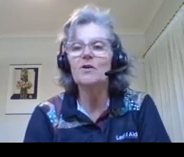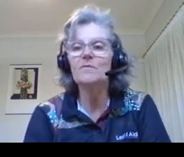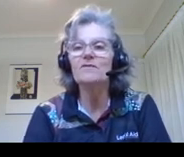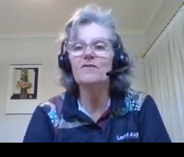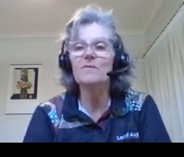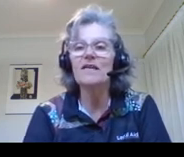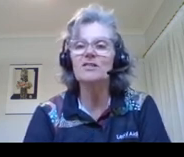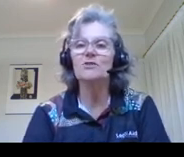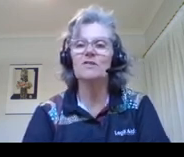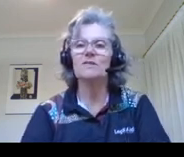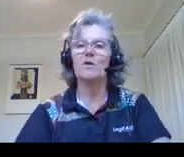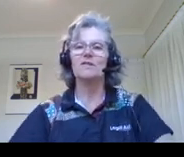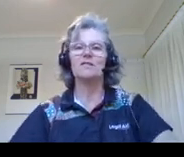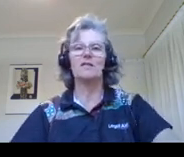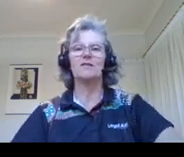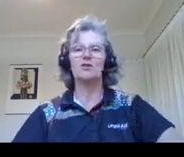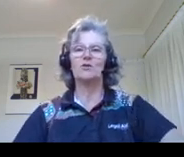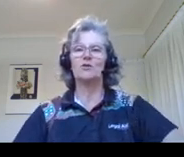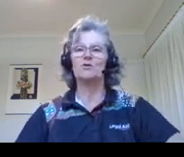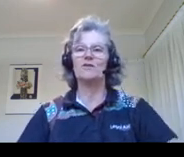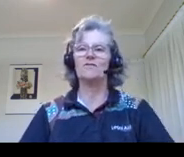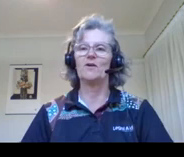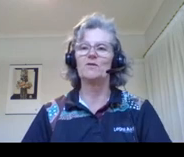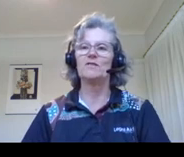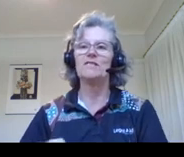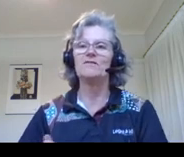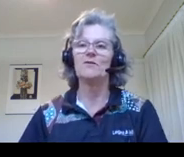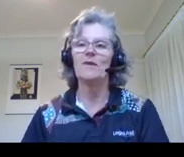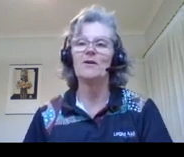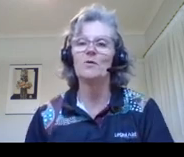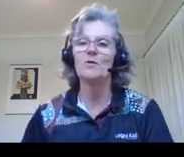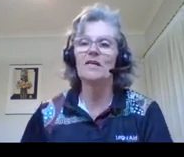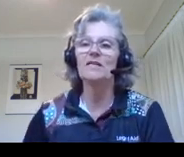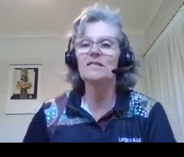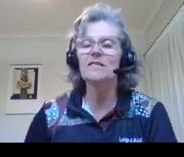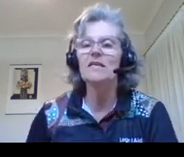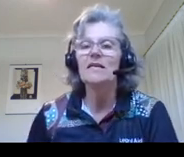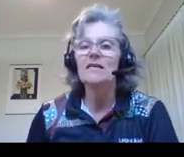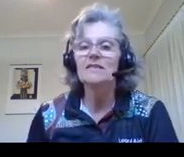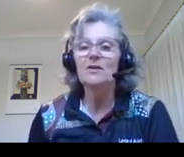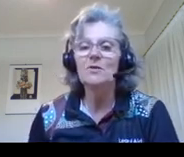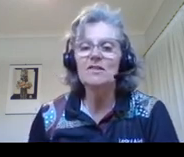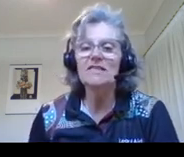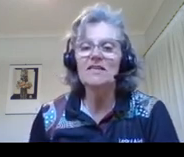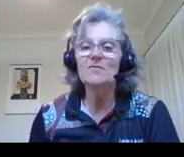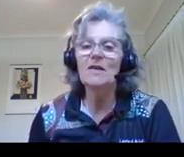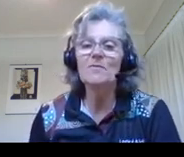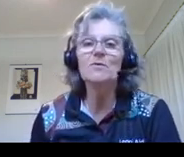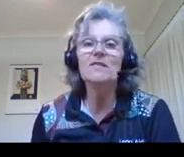a bit of a mixed response on the truths and false from our audience so we'll just give people some